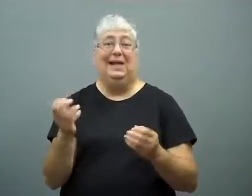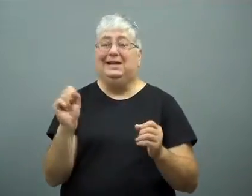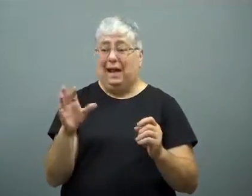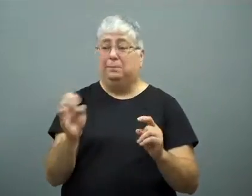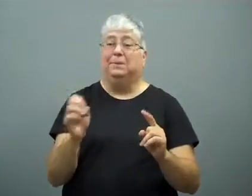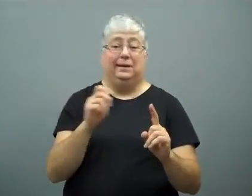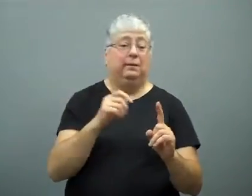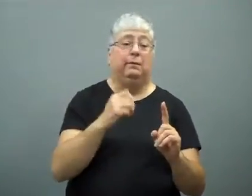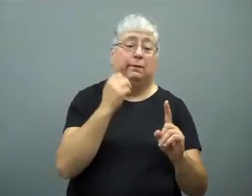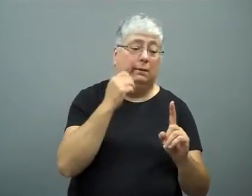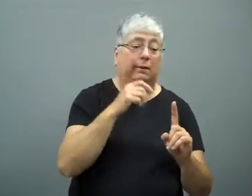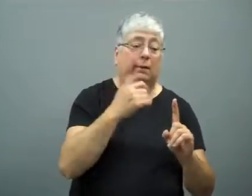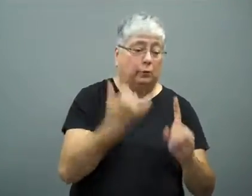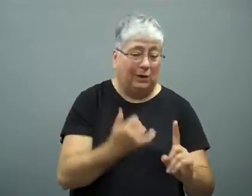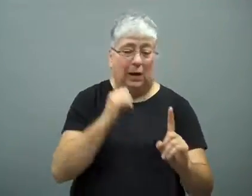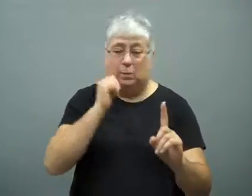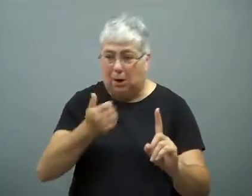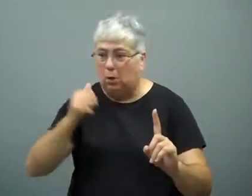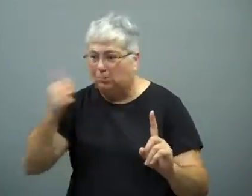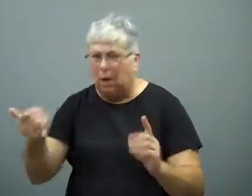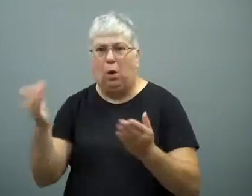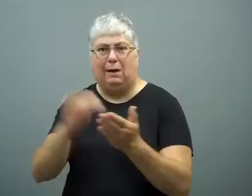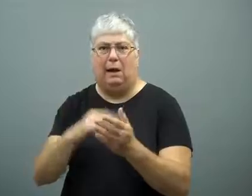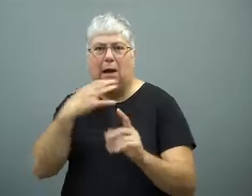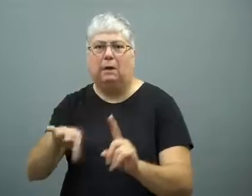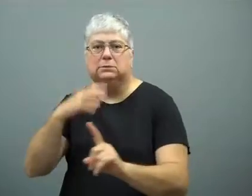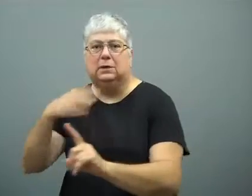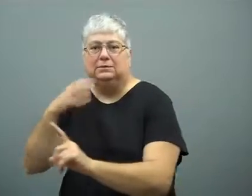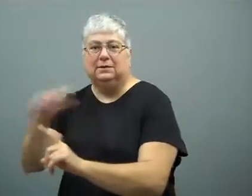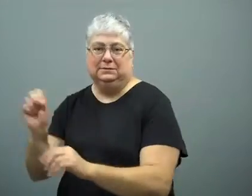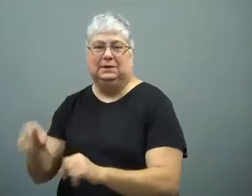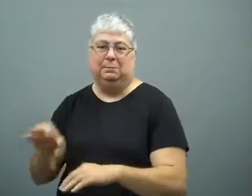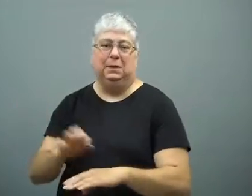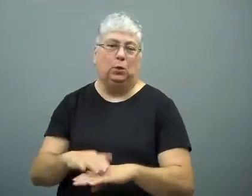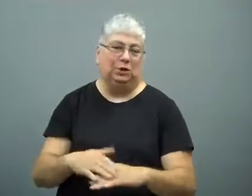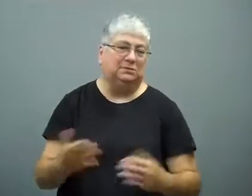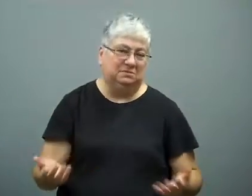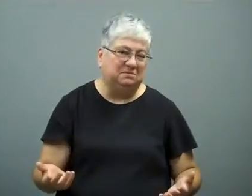It can also be that way for more than one day.